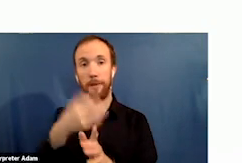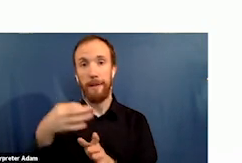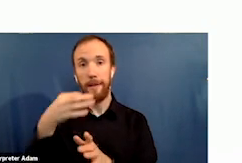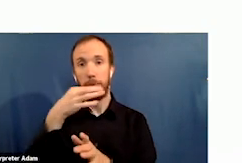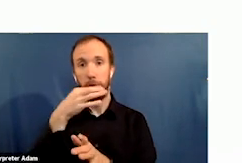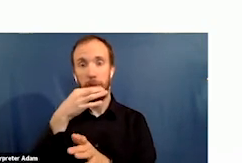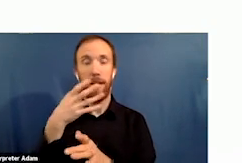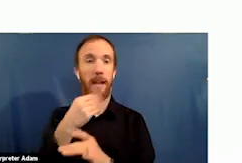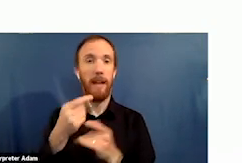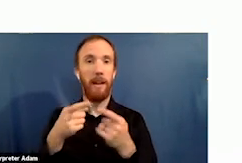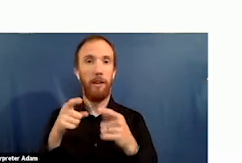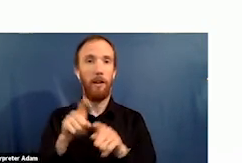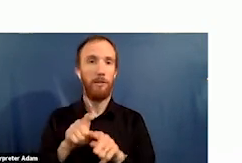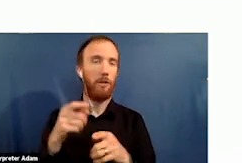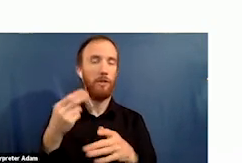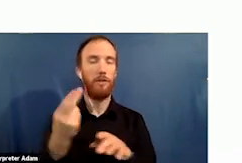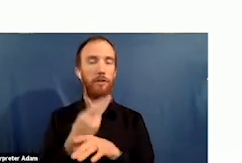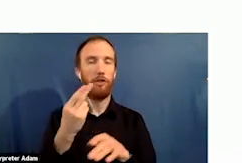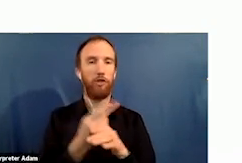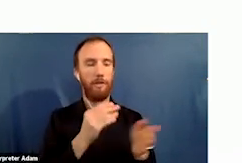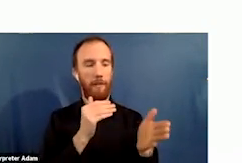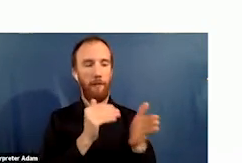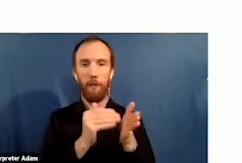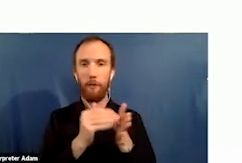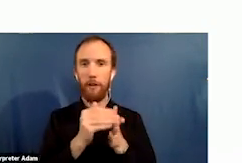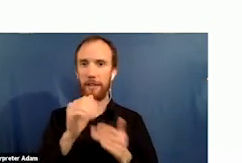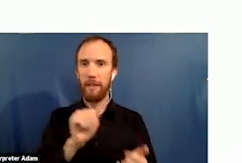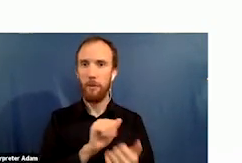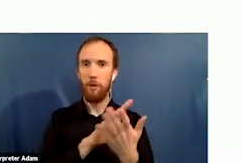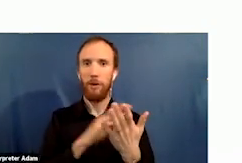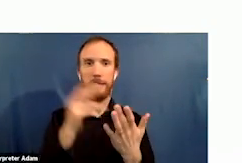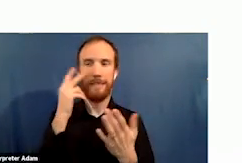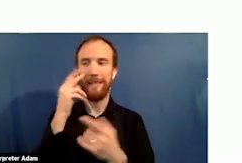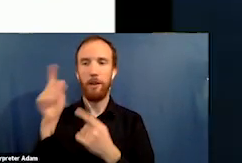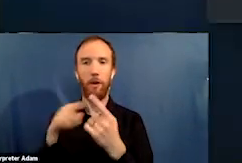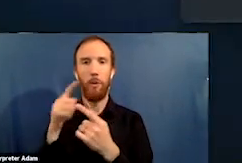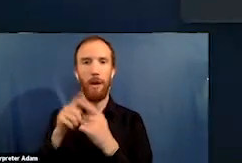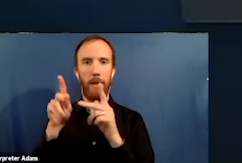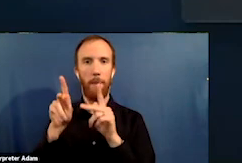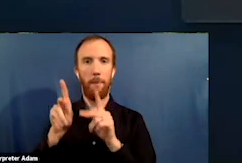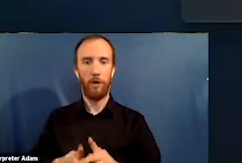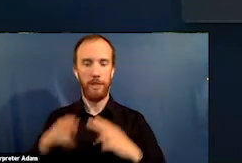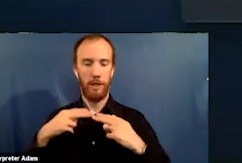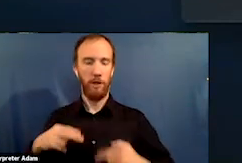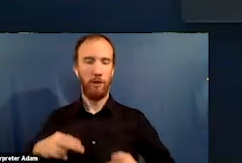counter-approach to determine when the experts are likely to be active. Here's a quick demo of our work.